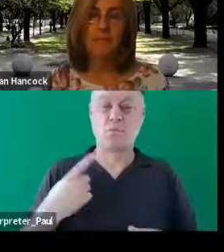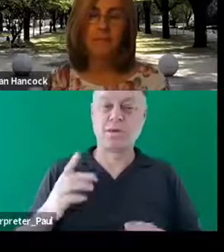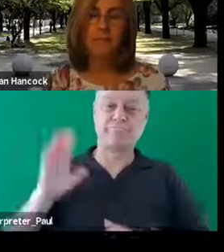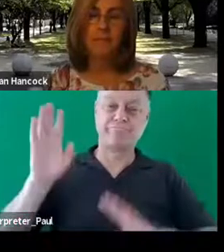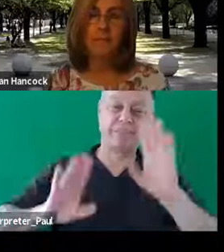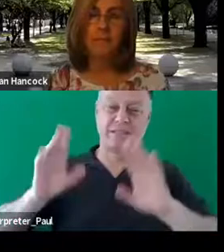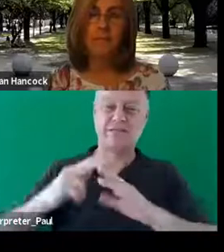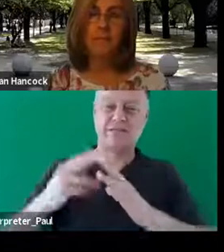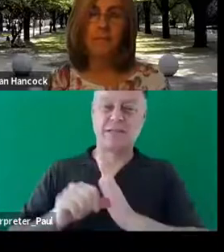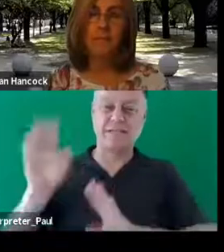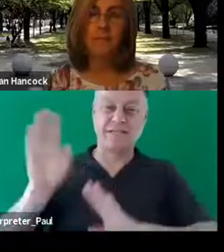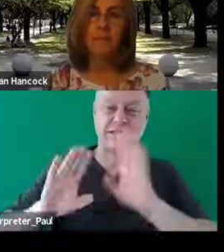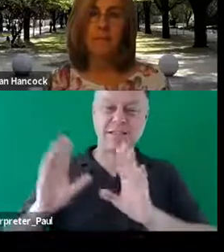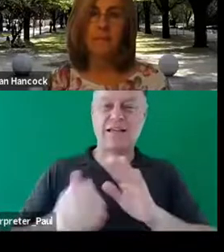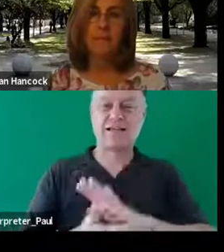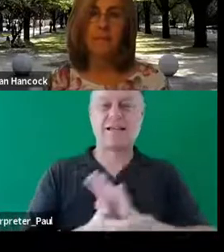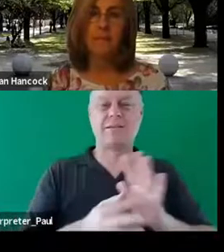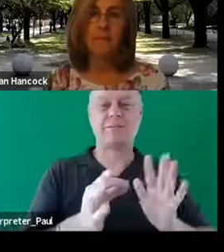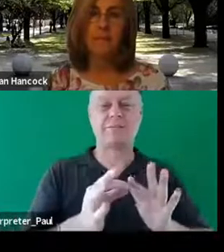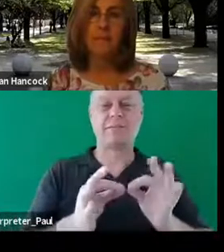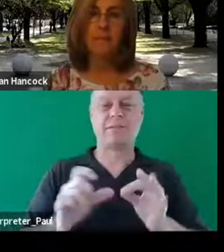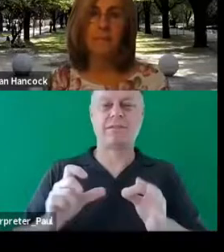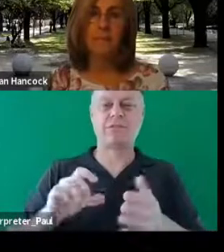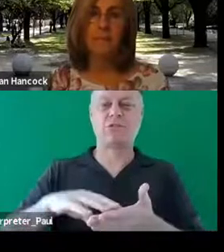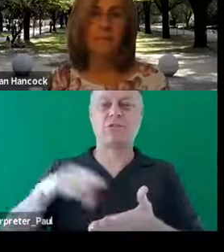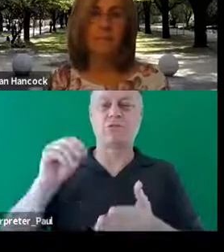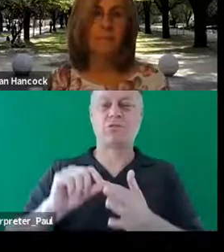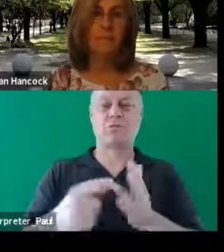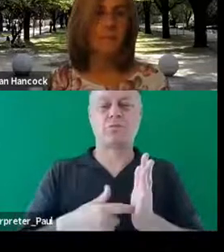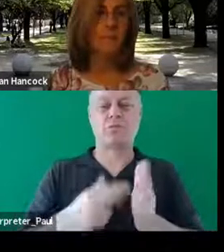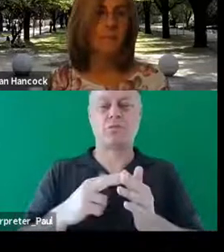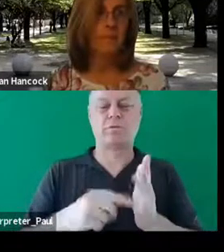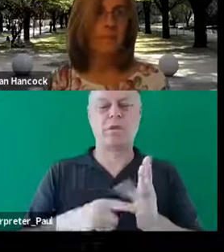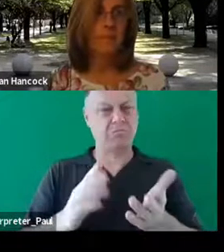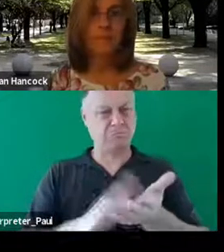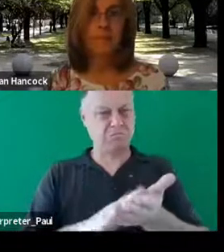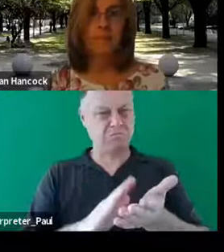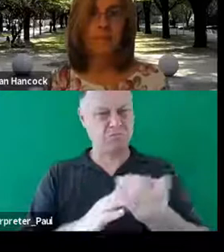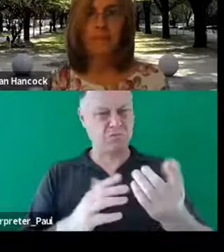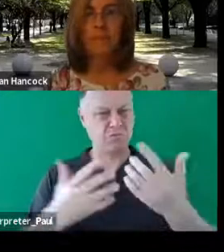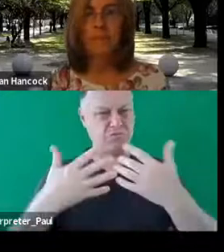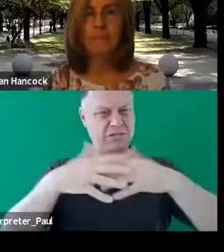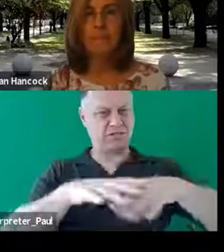funded by - under the PBC student’s portfolio. DEBBIE: Okay. Great. Mainstreamed it there. And Susan. SUSAN: